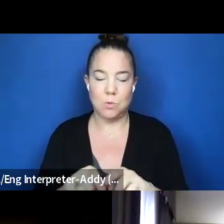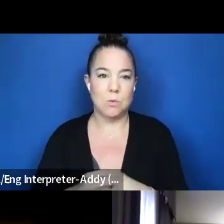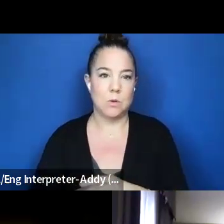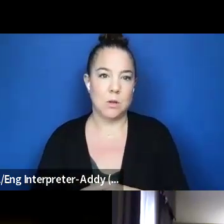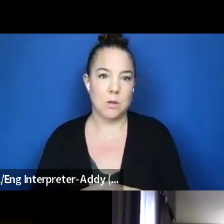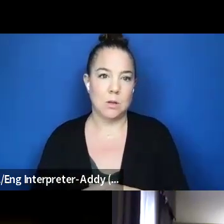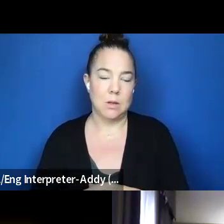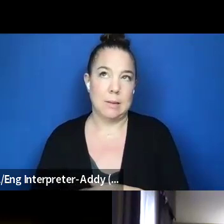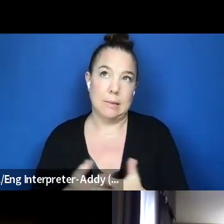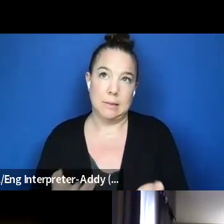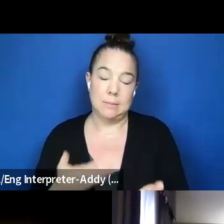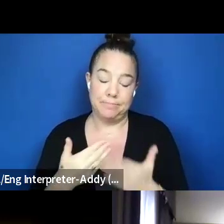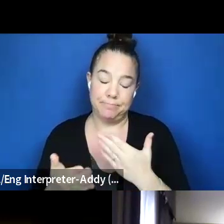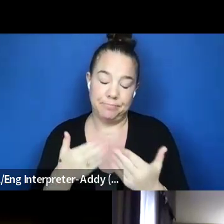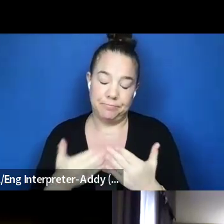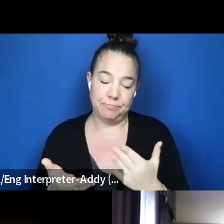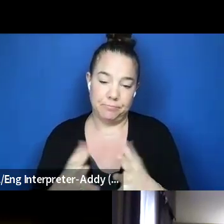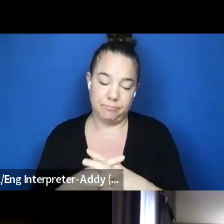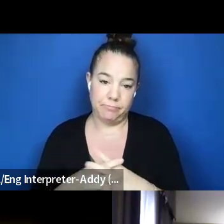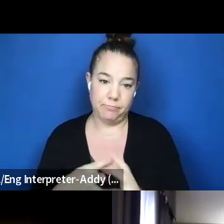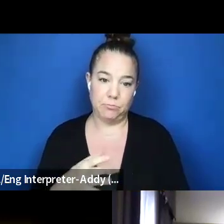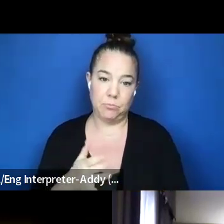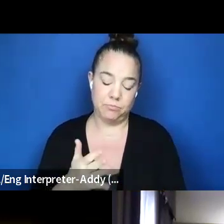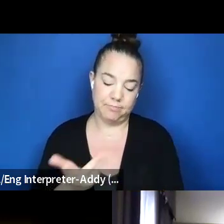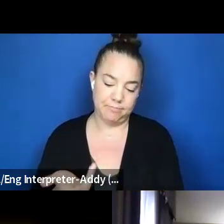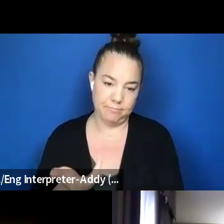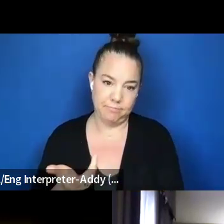Adeleigh Belyeu: despite the fact that they're Adeleigh Belyeu: main office.